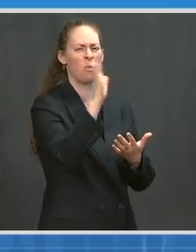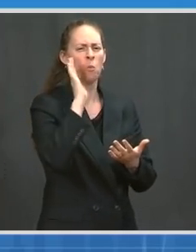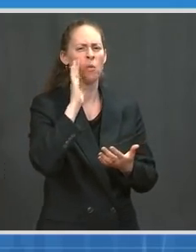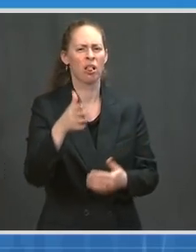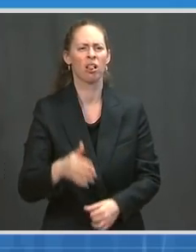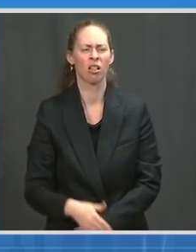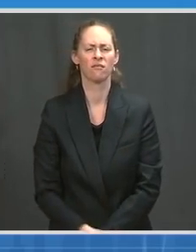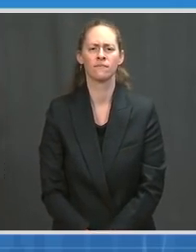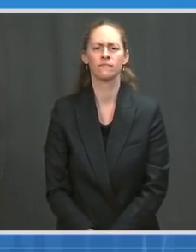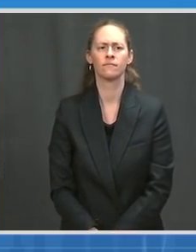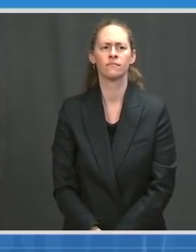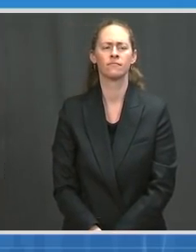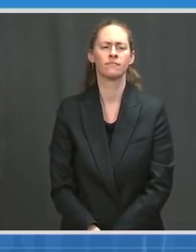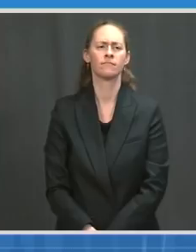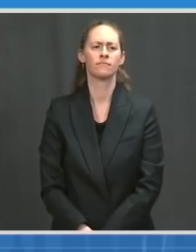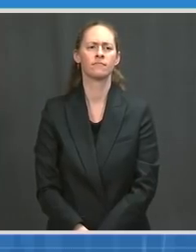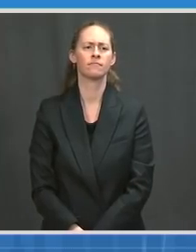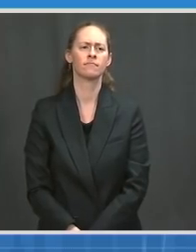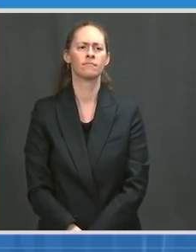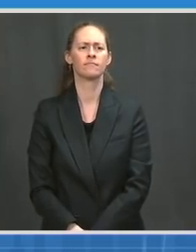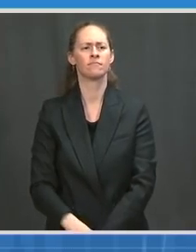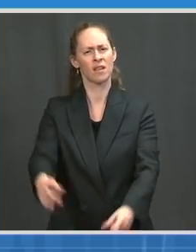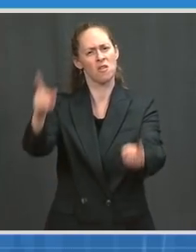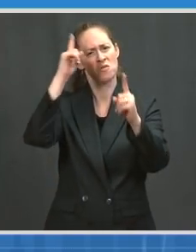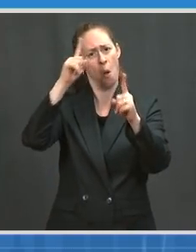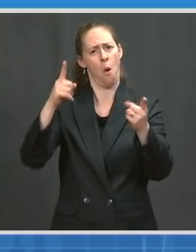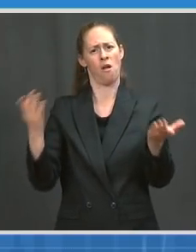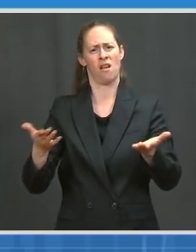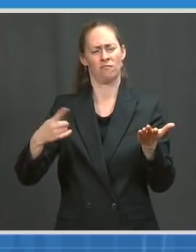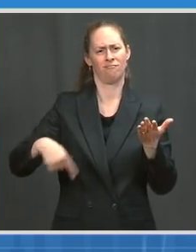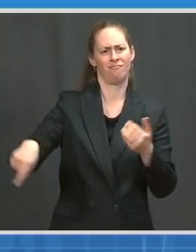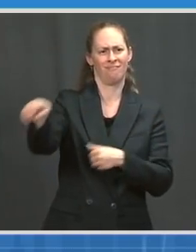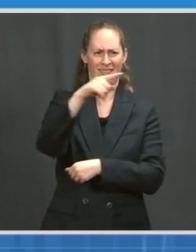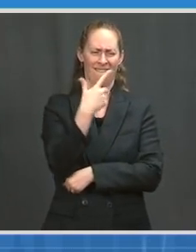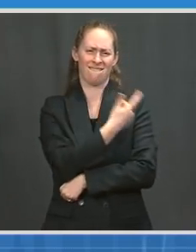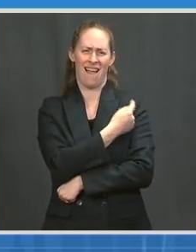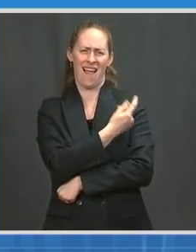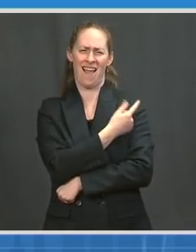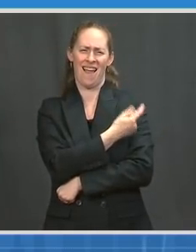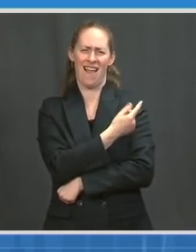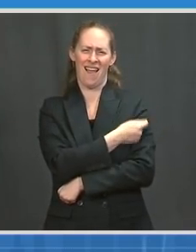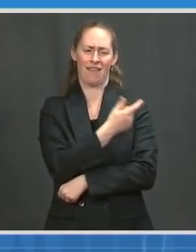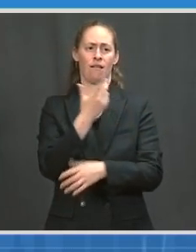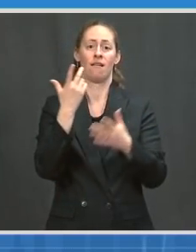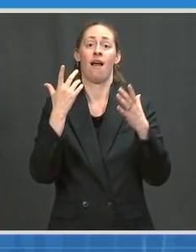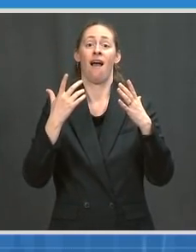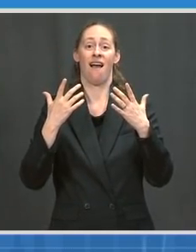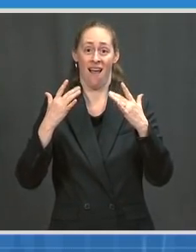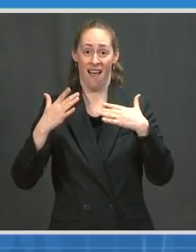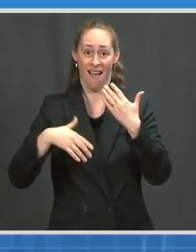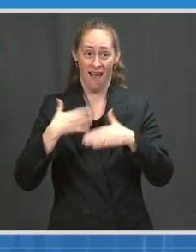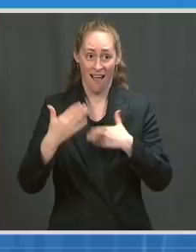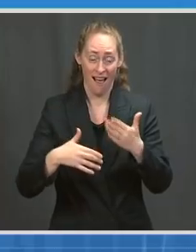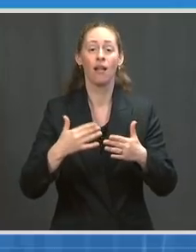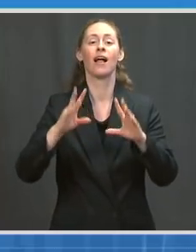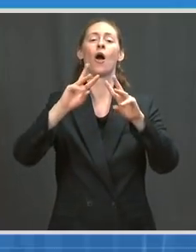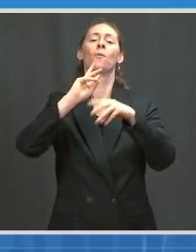is it will allow us to do a better job leading the way and helping the globe get their vaccines as well. Next question.